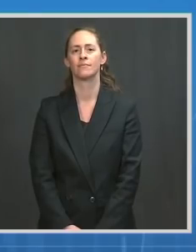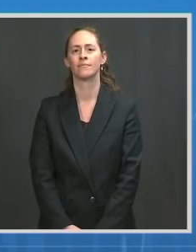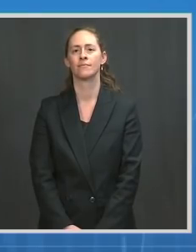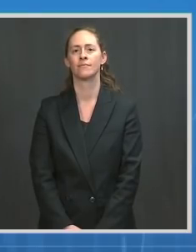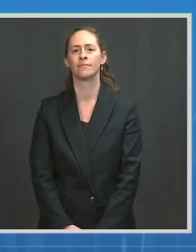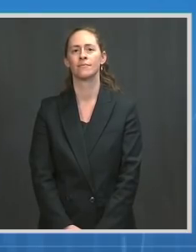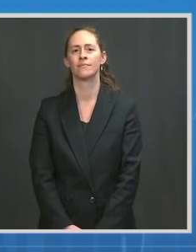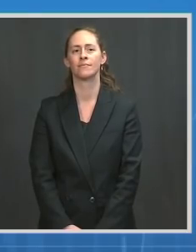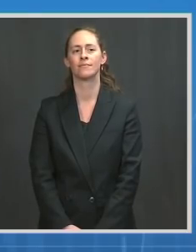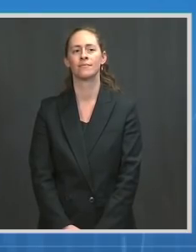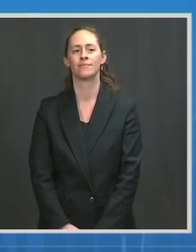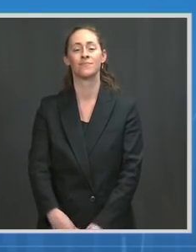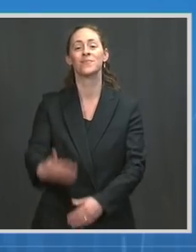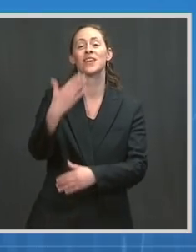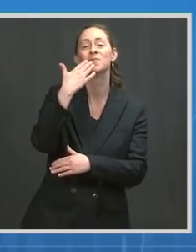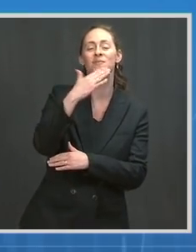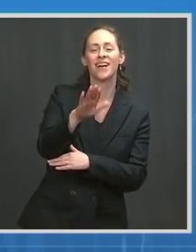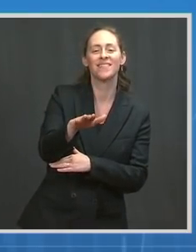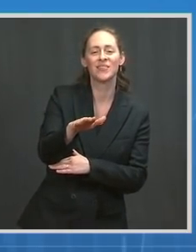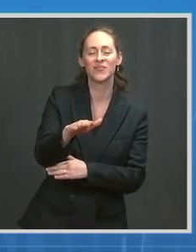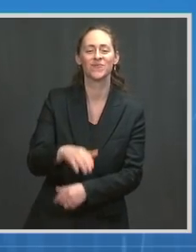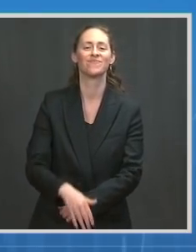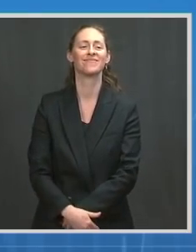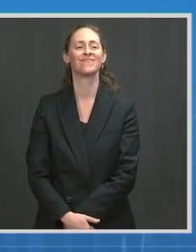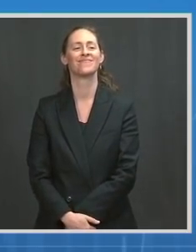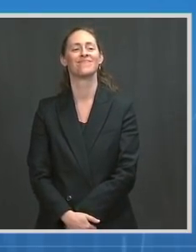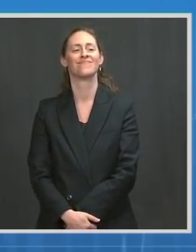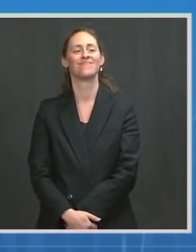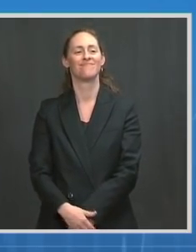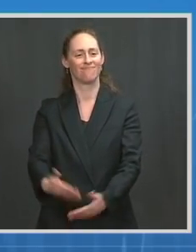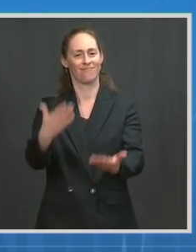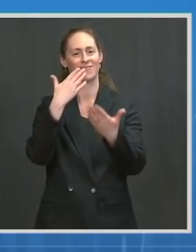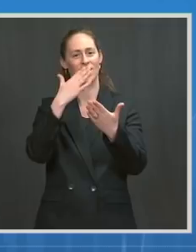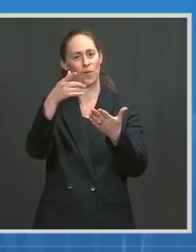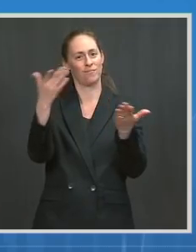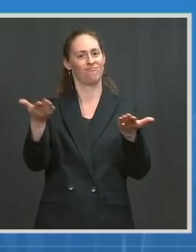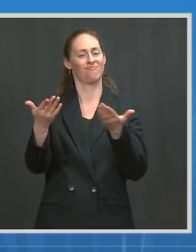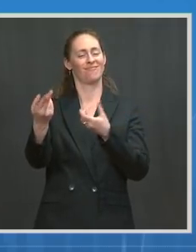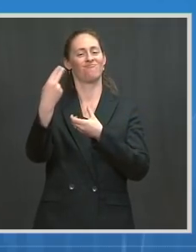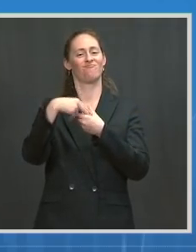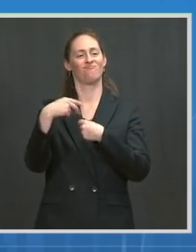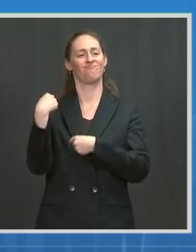Mr. Slavitt: Good afternoon. Thank you for joining us. Today, Dr. Fauci will discuss